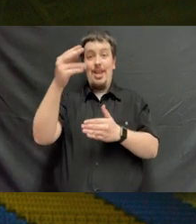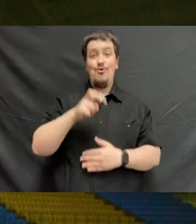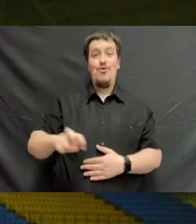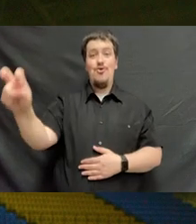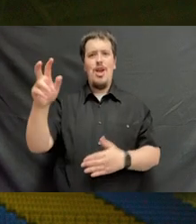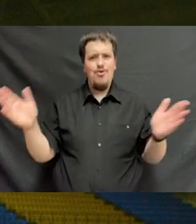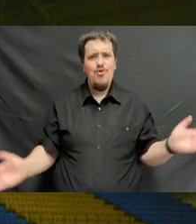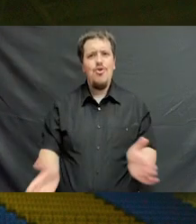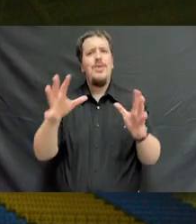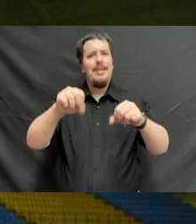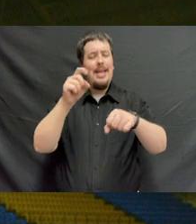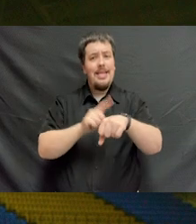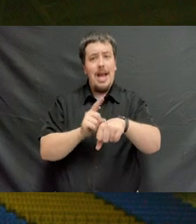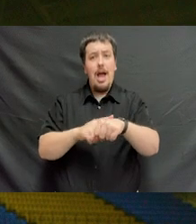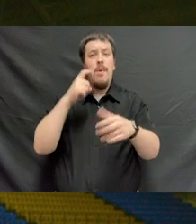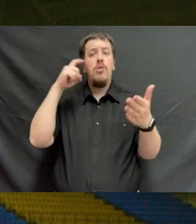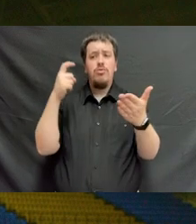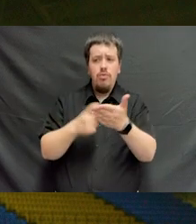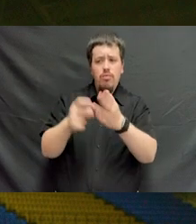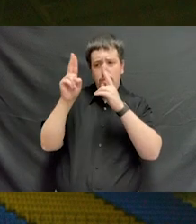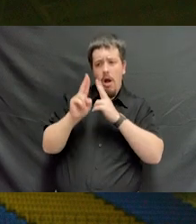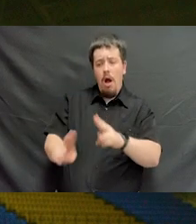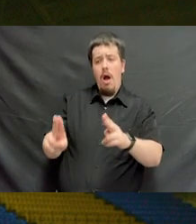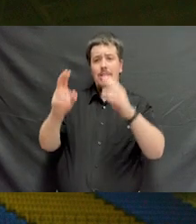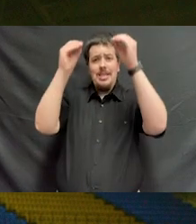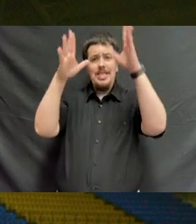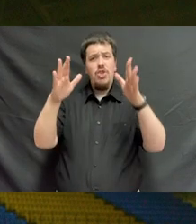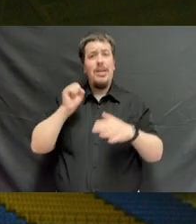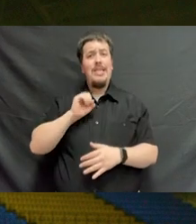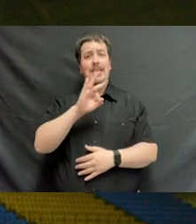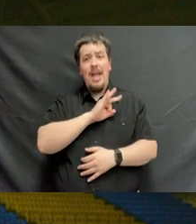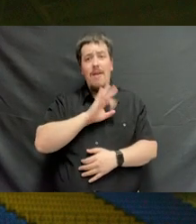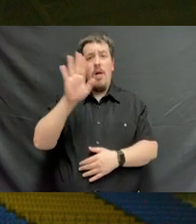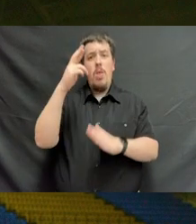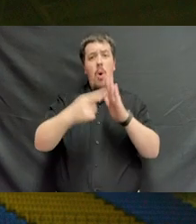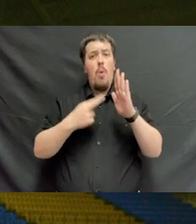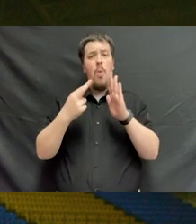I encourage you to take time to acknowledge our faculty and our staff for the role that they have played